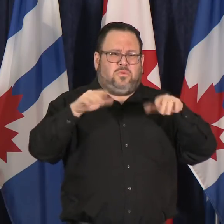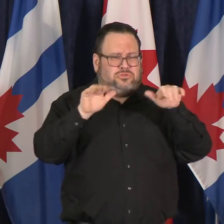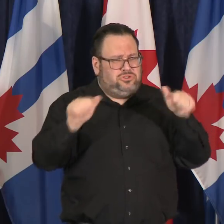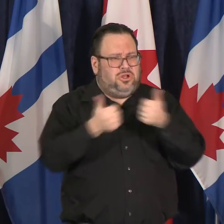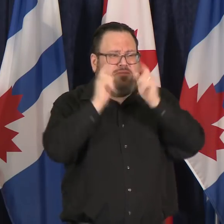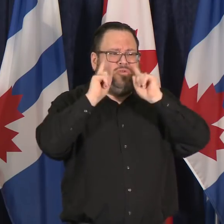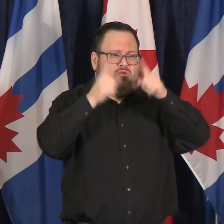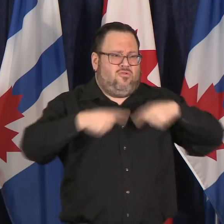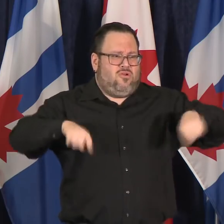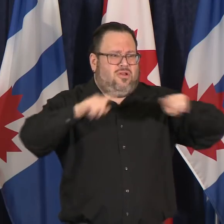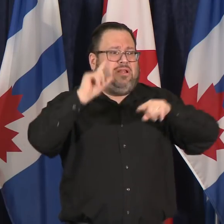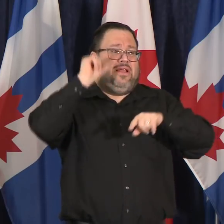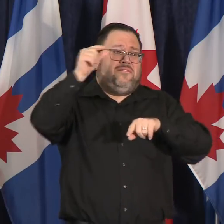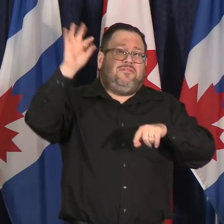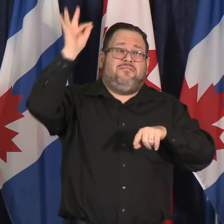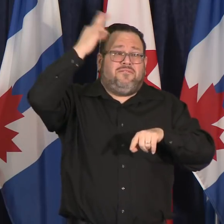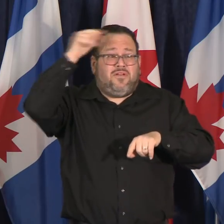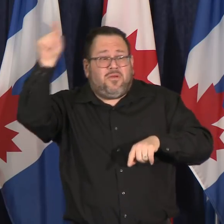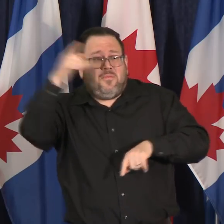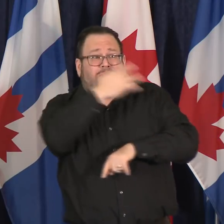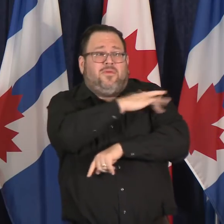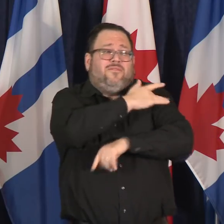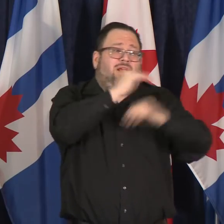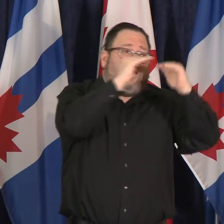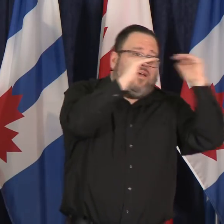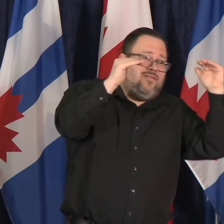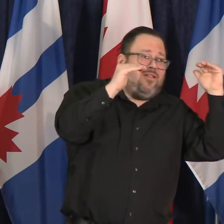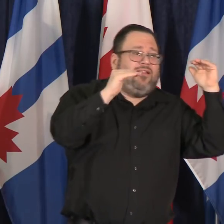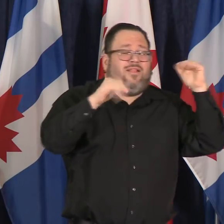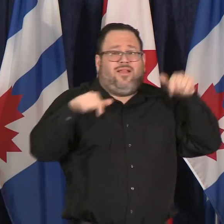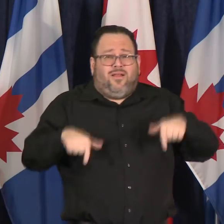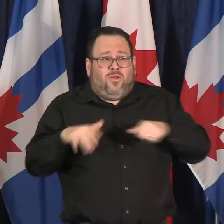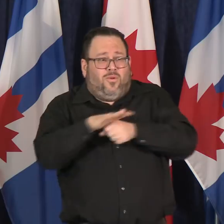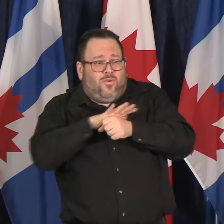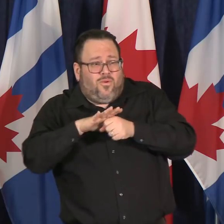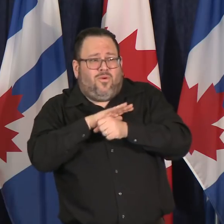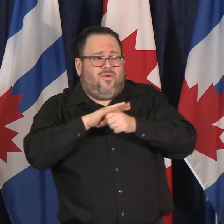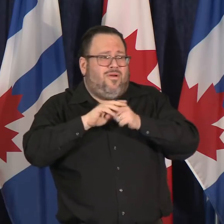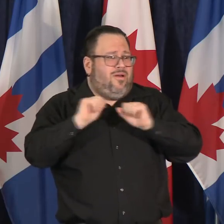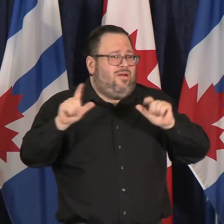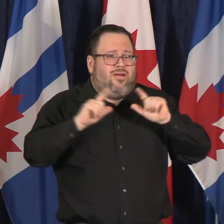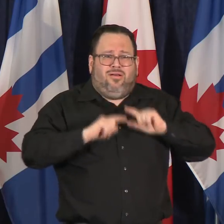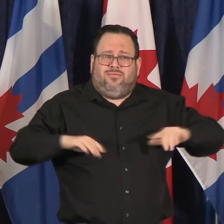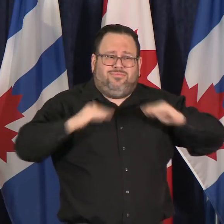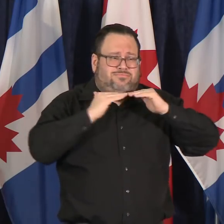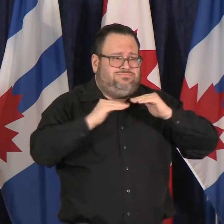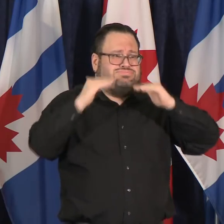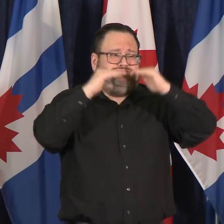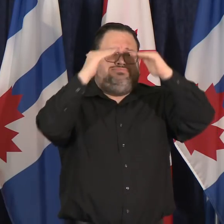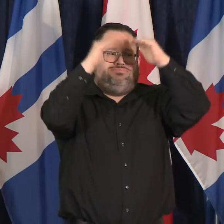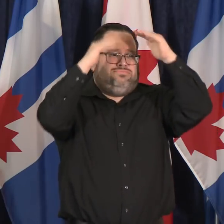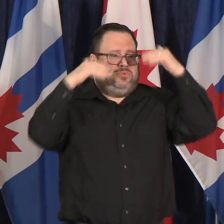governments are all taking extreme action as you've seen in the last few